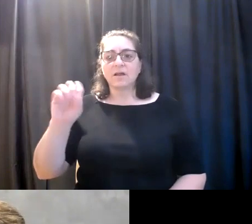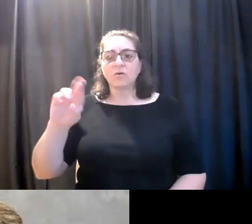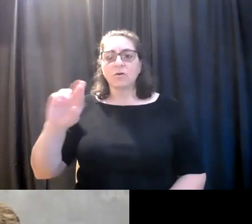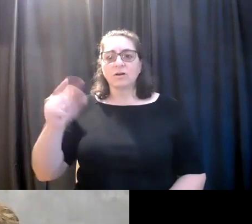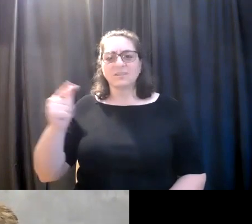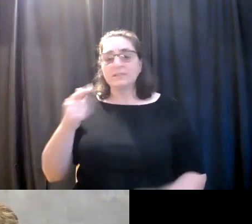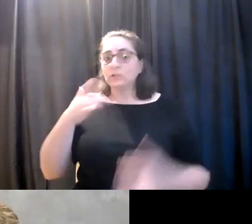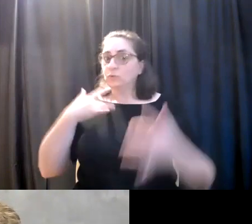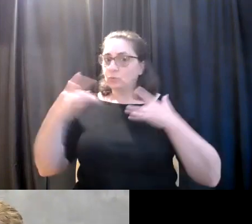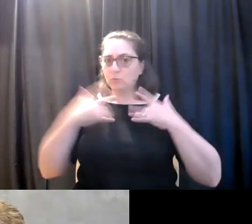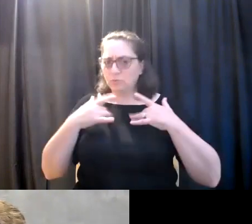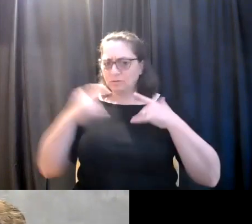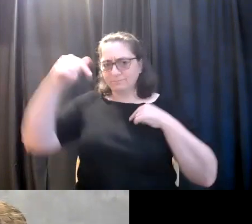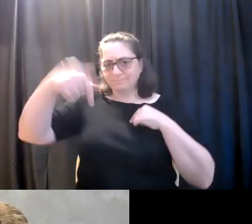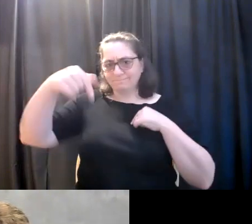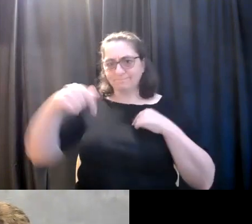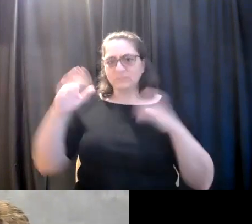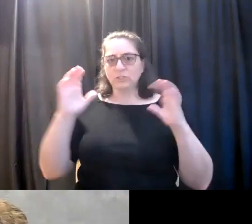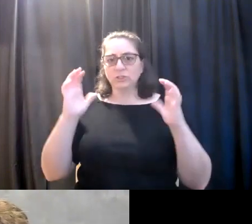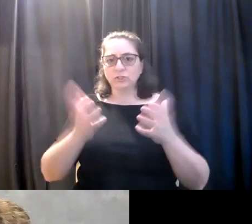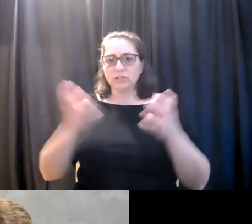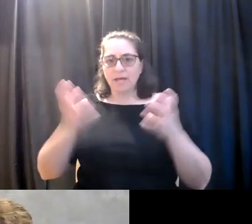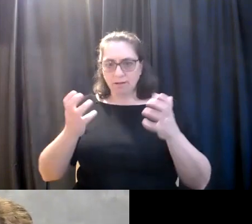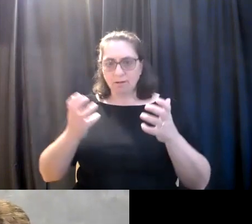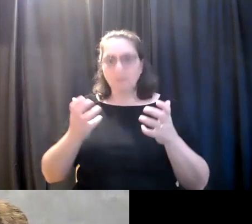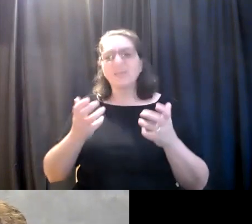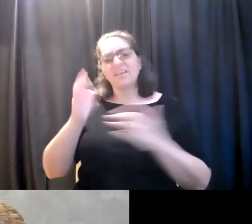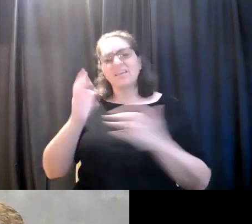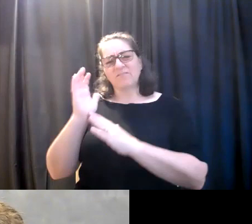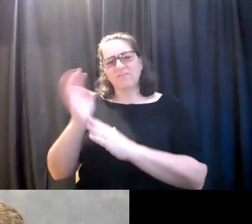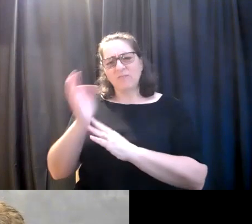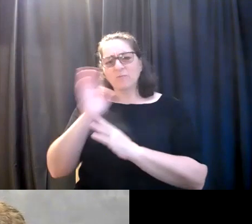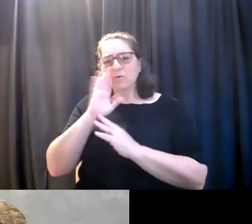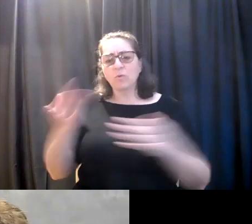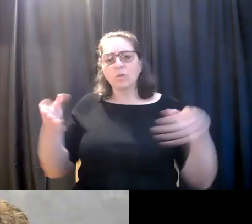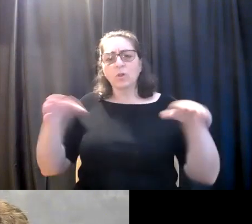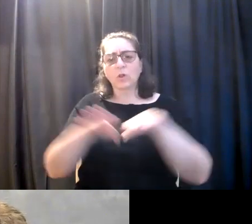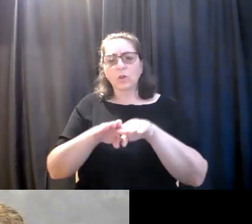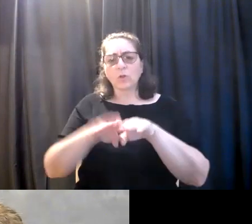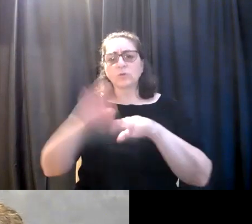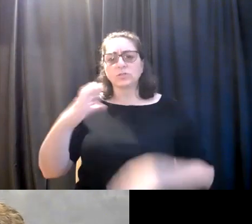information and support. When the pandemic locked down New York City, Carolyn immediately pivoted